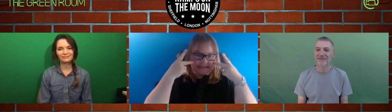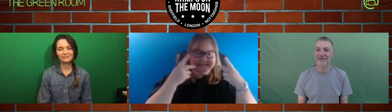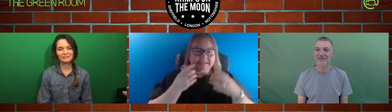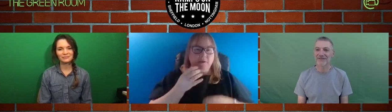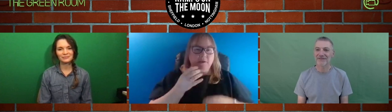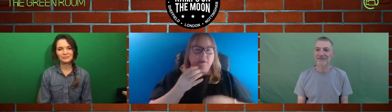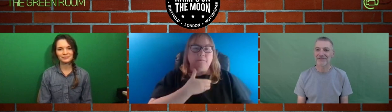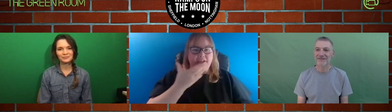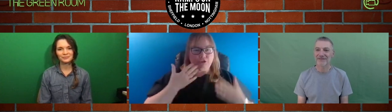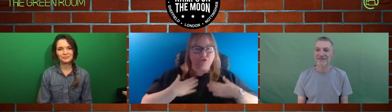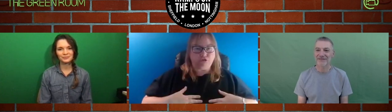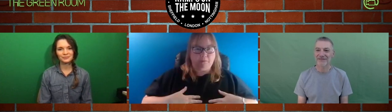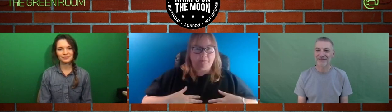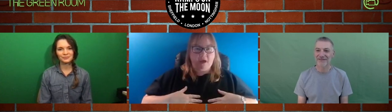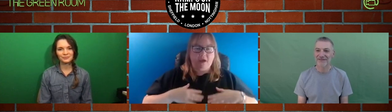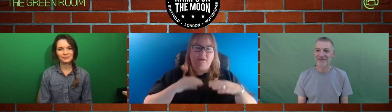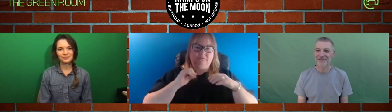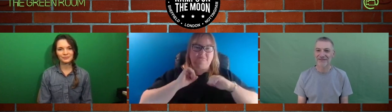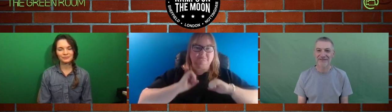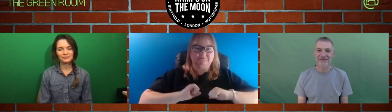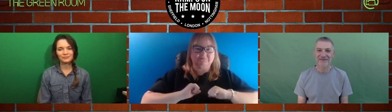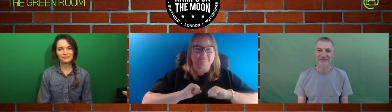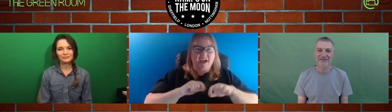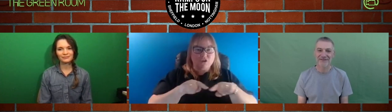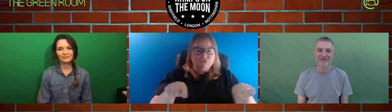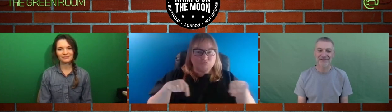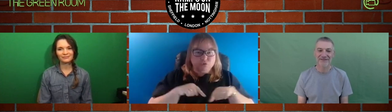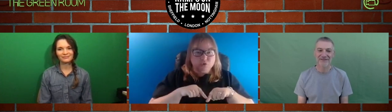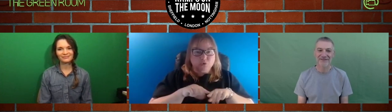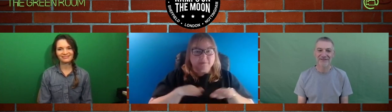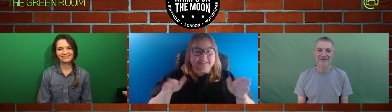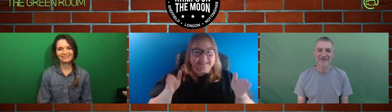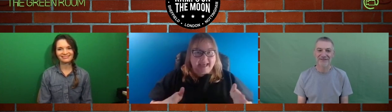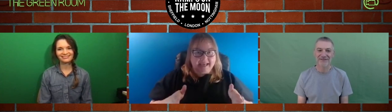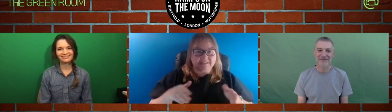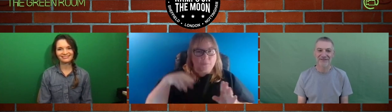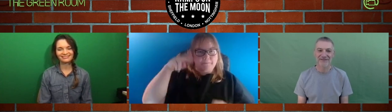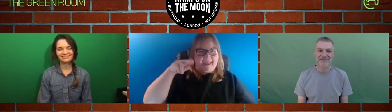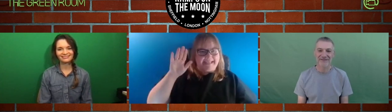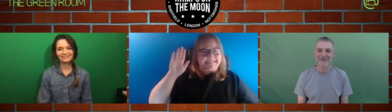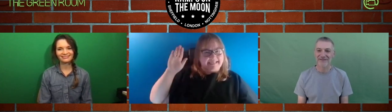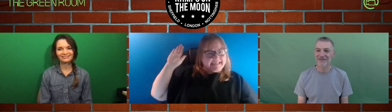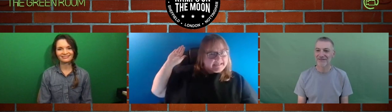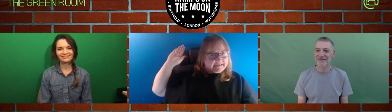painting behind me of the seaside and my BSL interpreter for today is